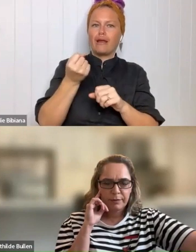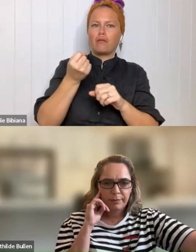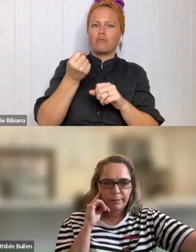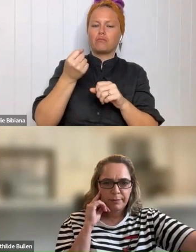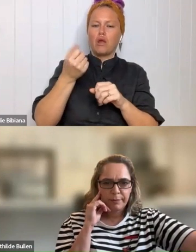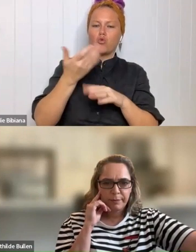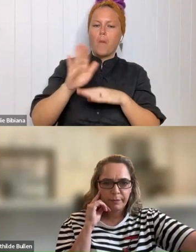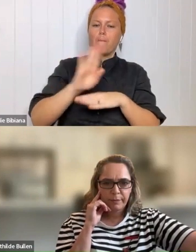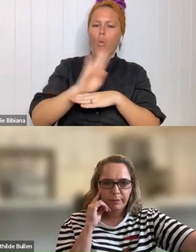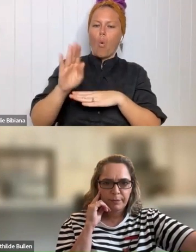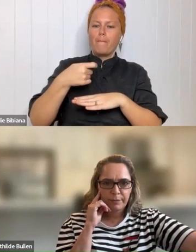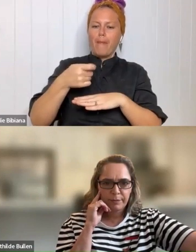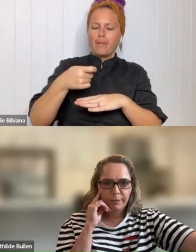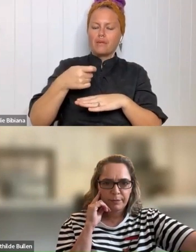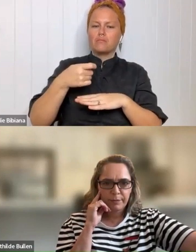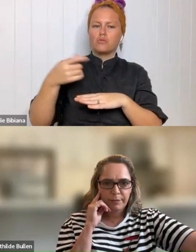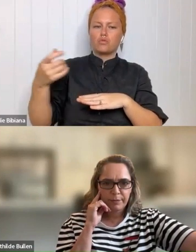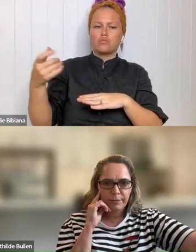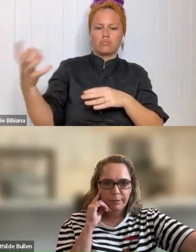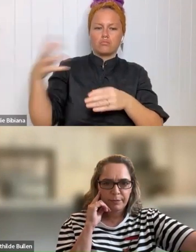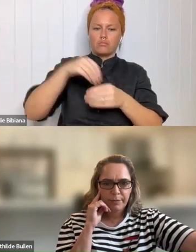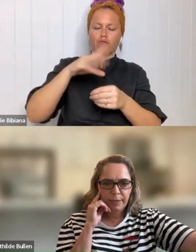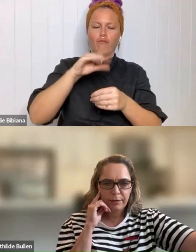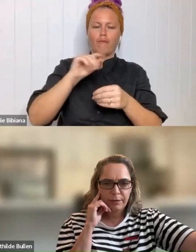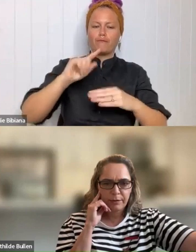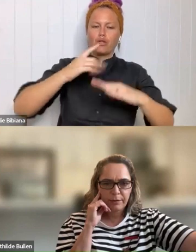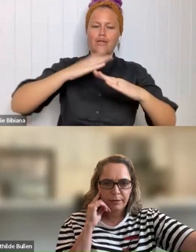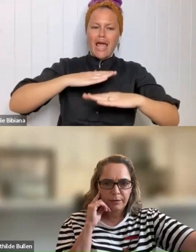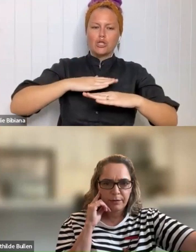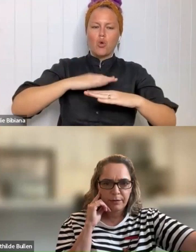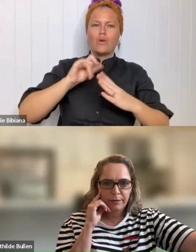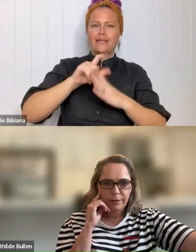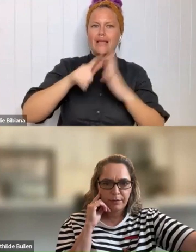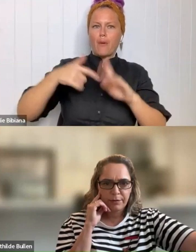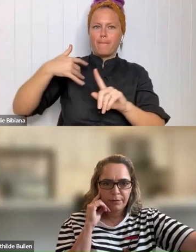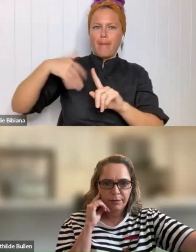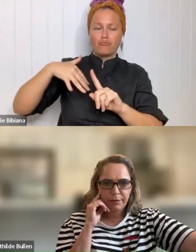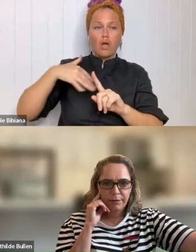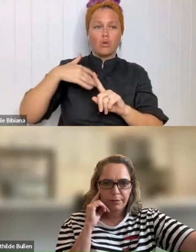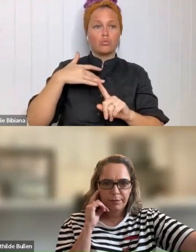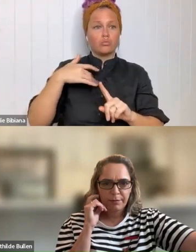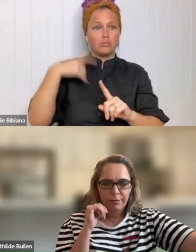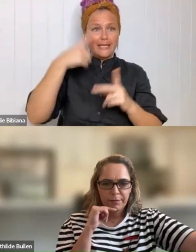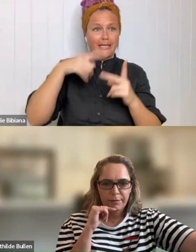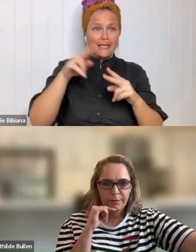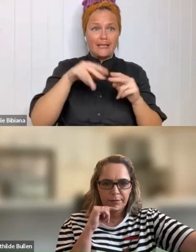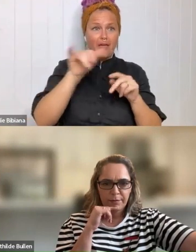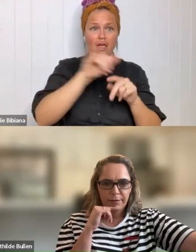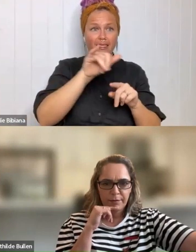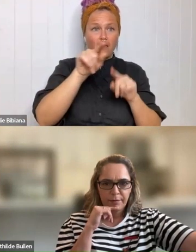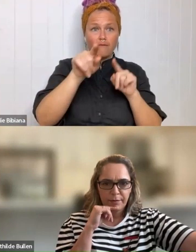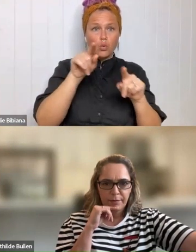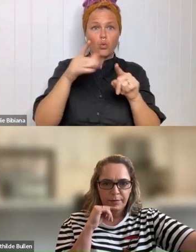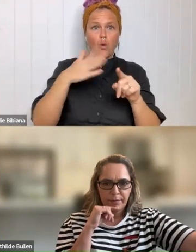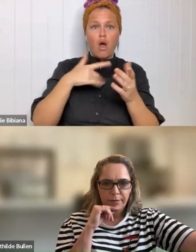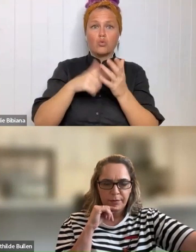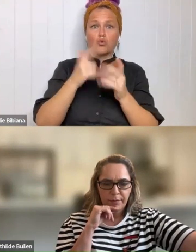backgrounds. Can you would either of you like to talk about this about your experience of recruitment agencies? I know